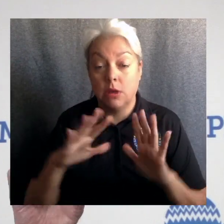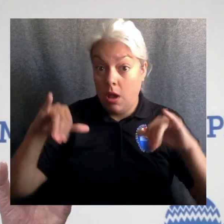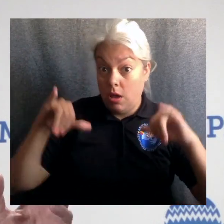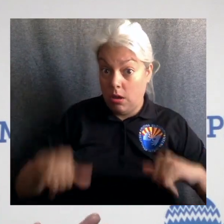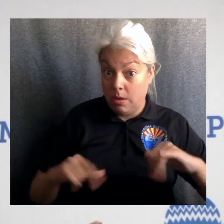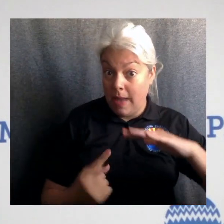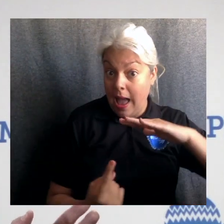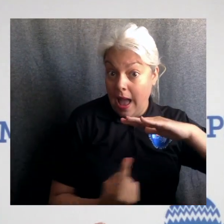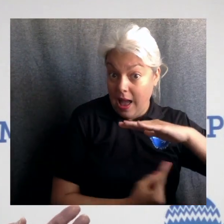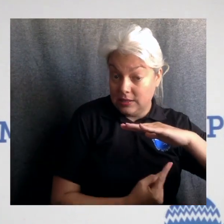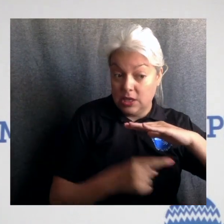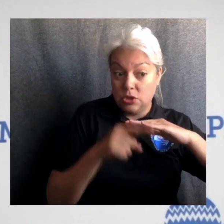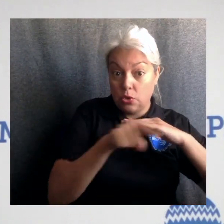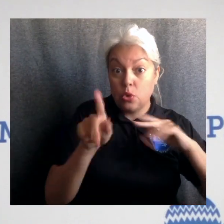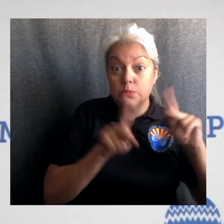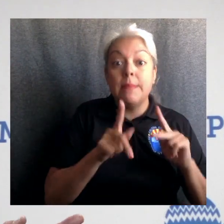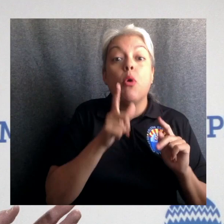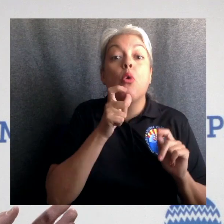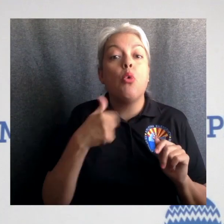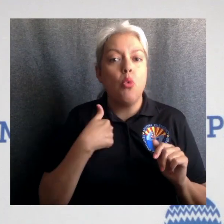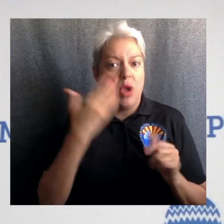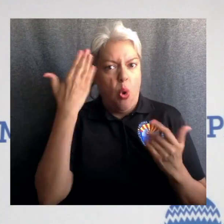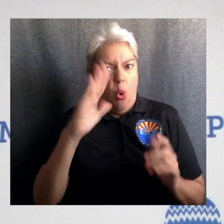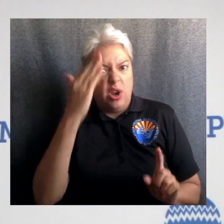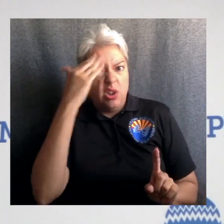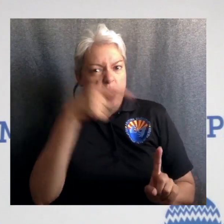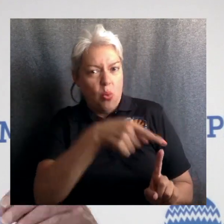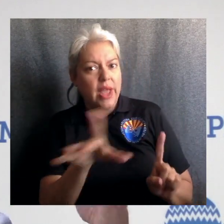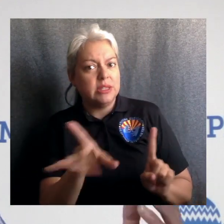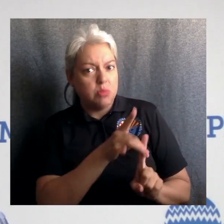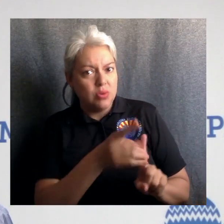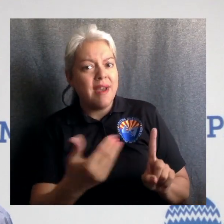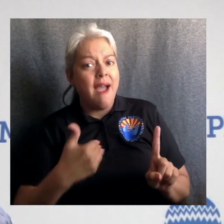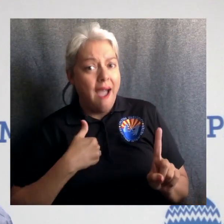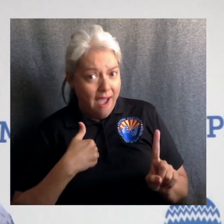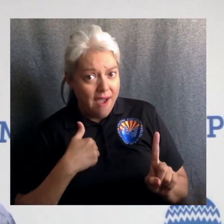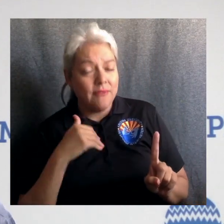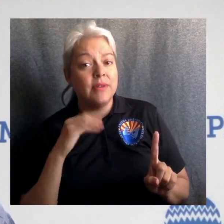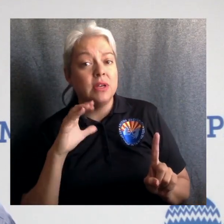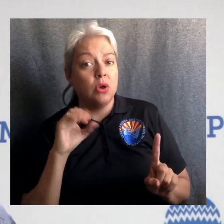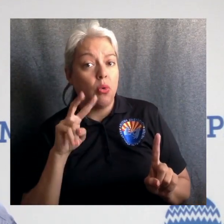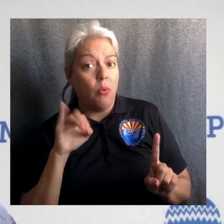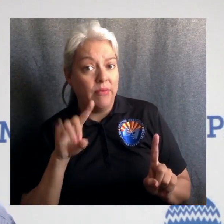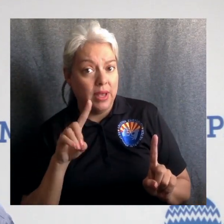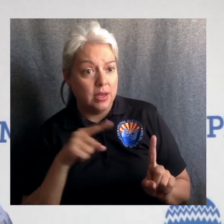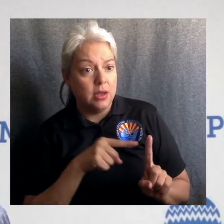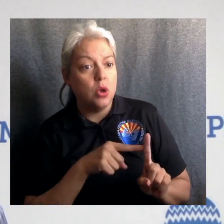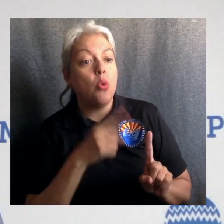of those folks we can identify who’ve been exposed in order to let everybody else go about their business.